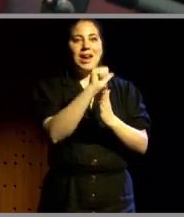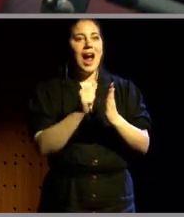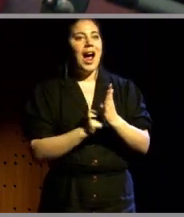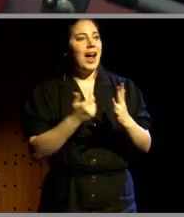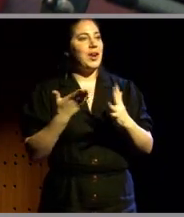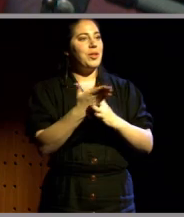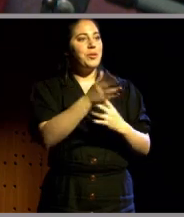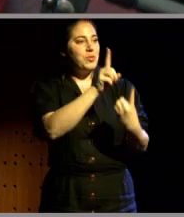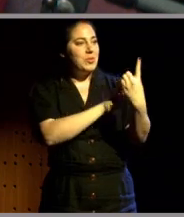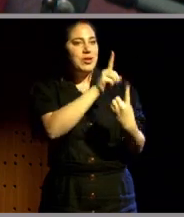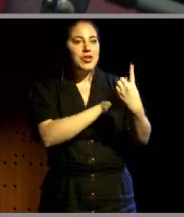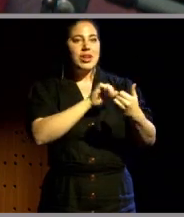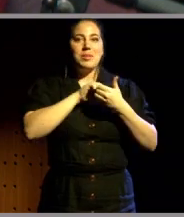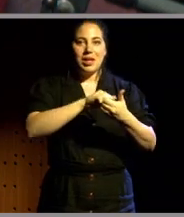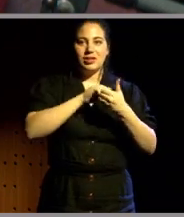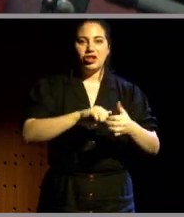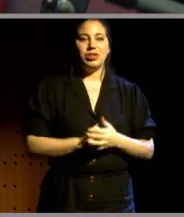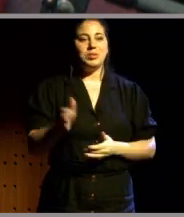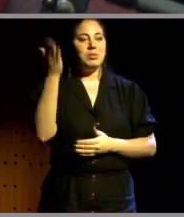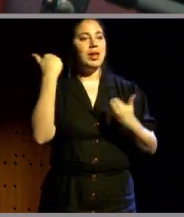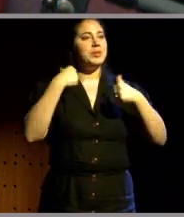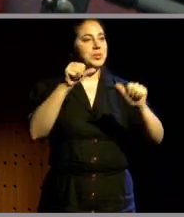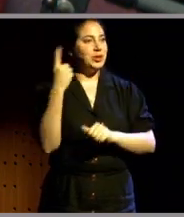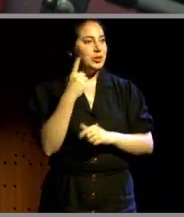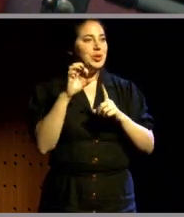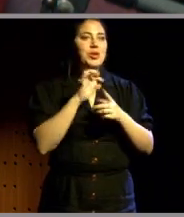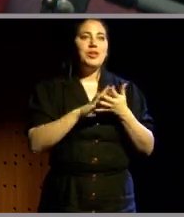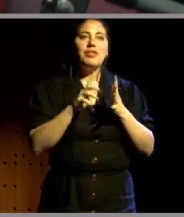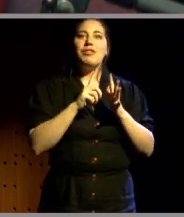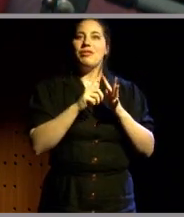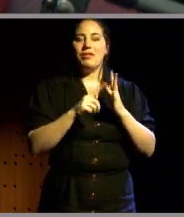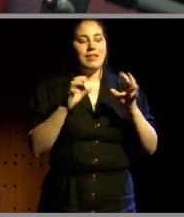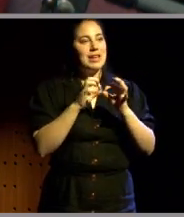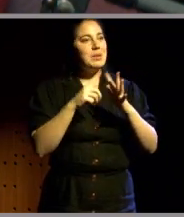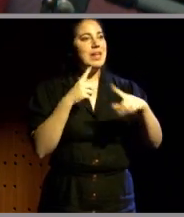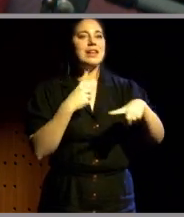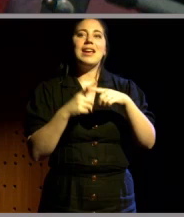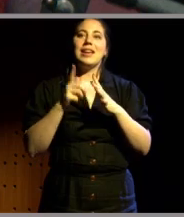Some previous recipients have been Phoebe Grainer and Jazz Money.